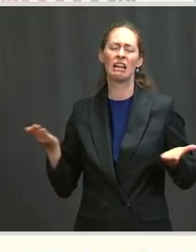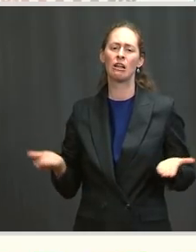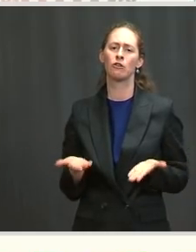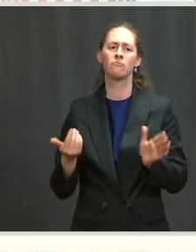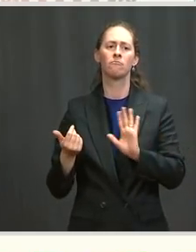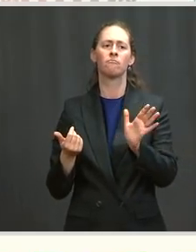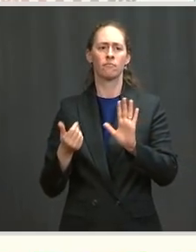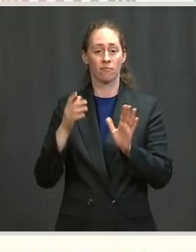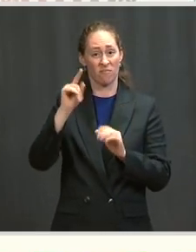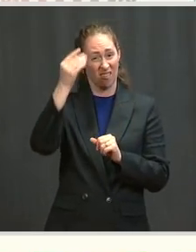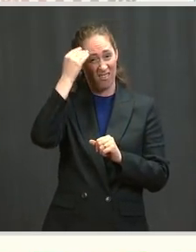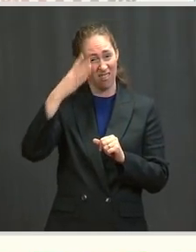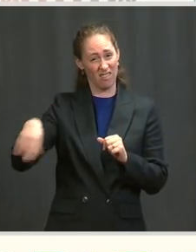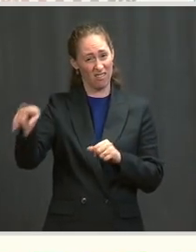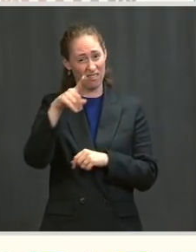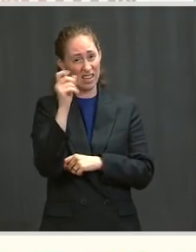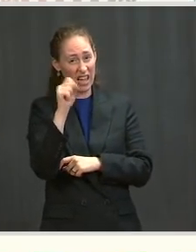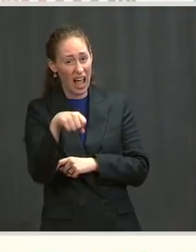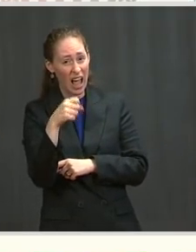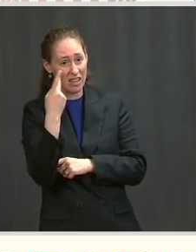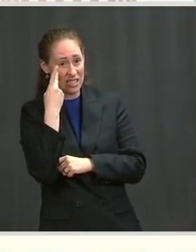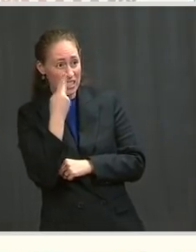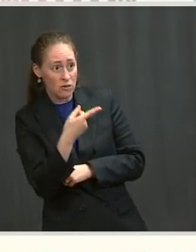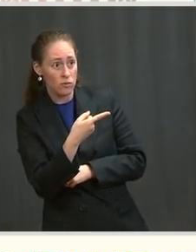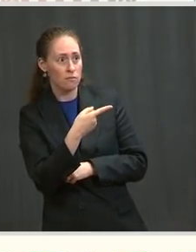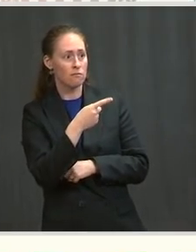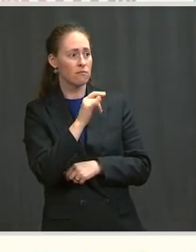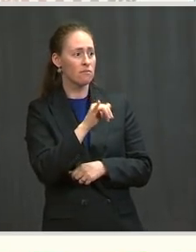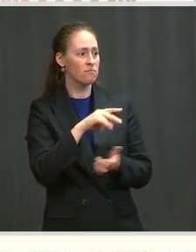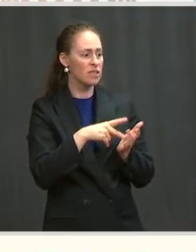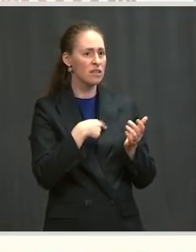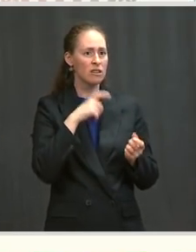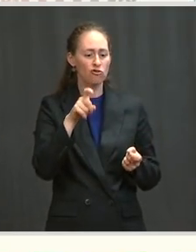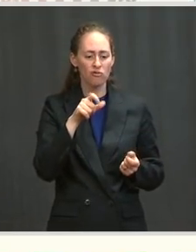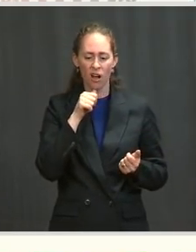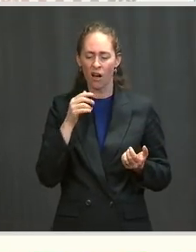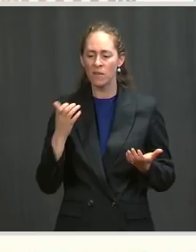and some of them will believe you. So this is a matter of life and death.